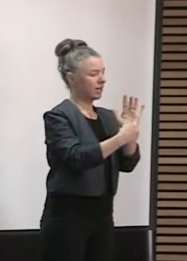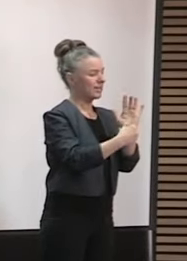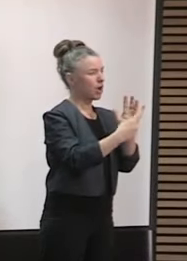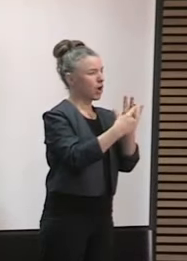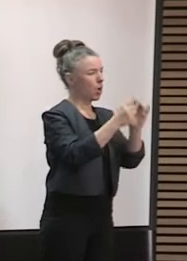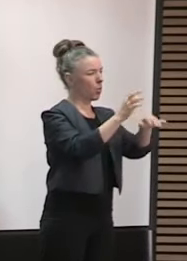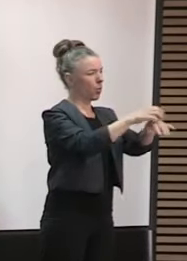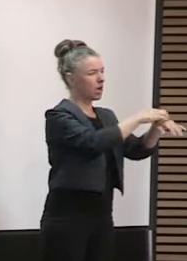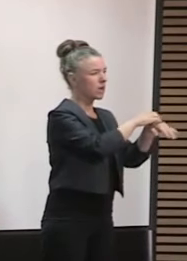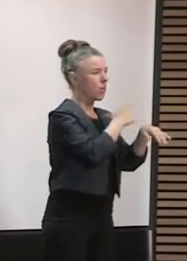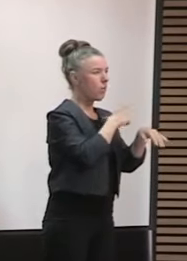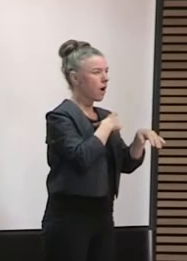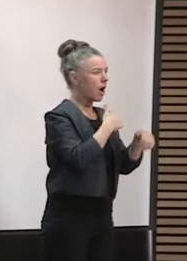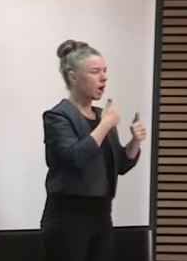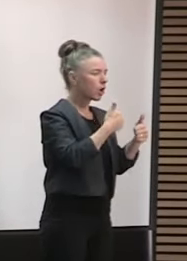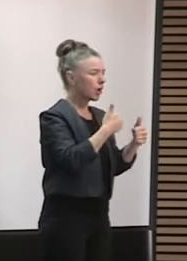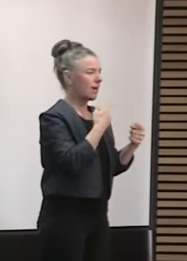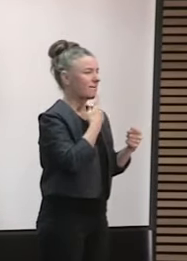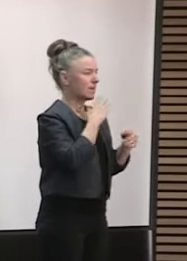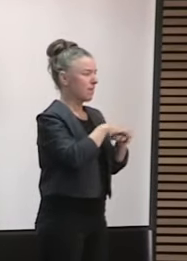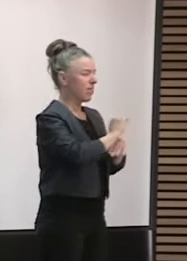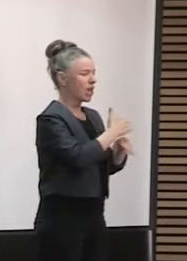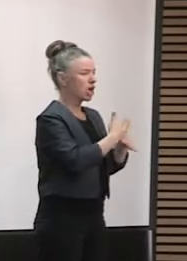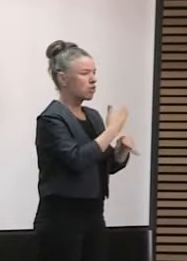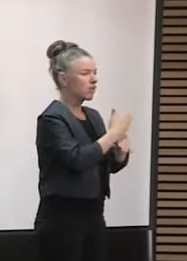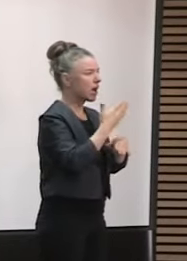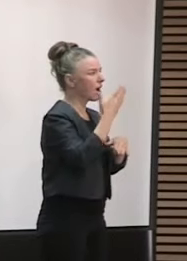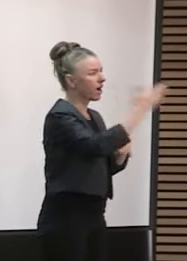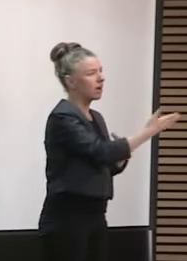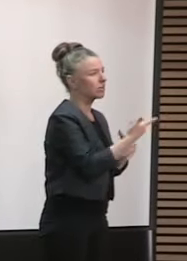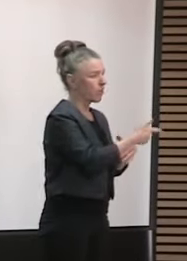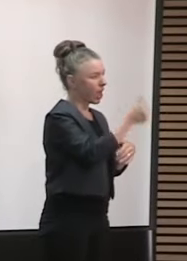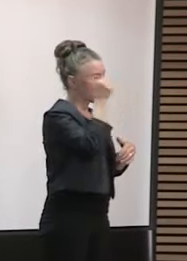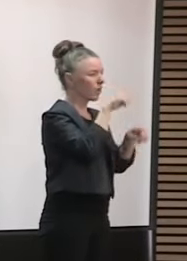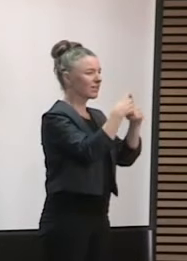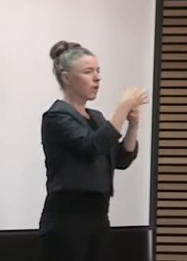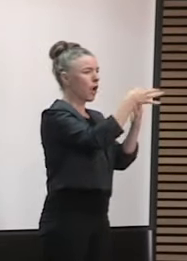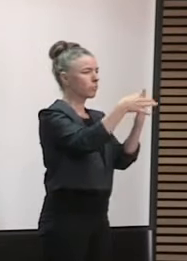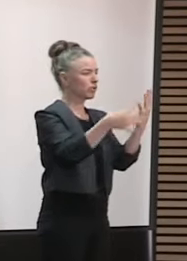No plans have come across my desk. Health is just one of the agencies that's been heavily